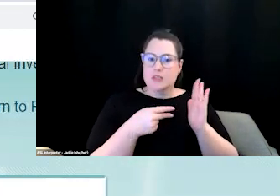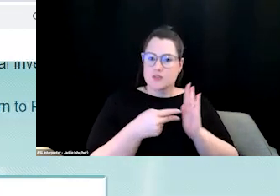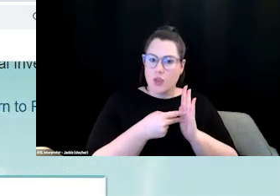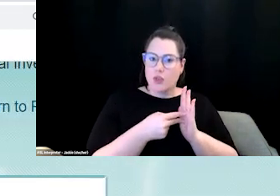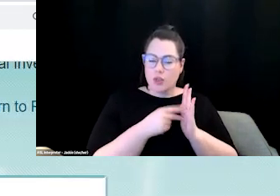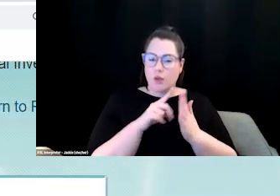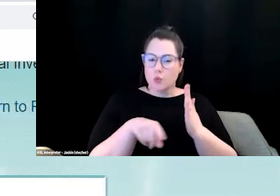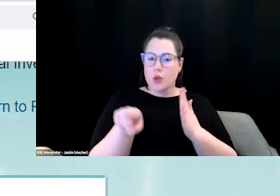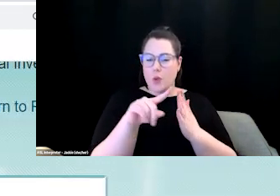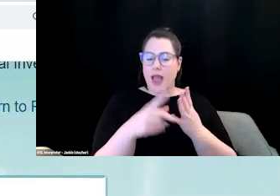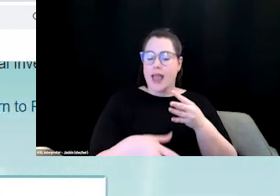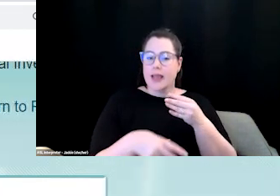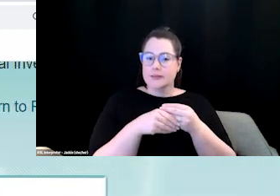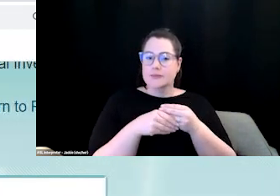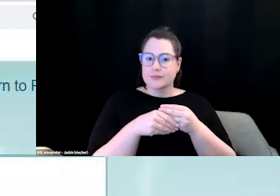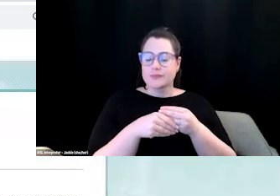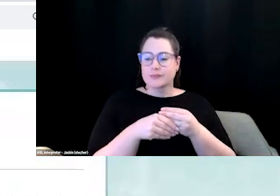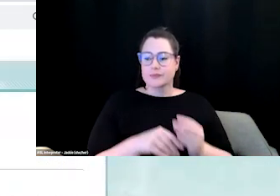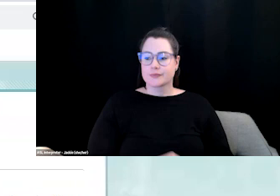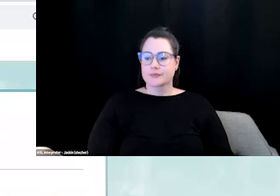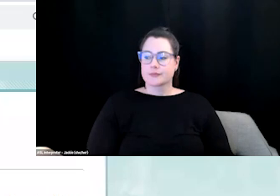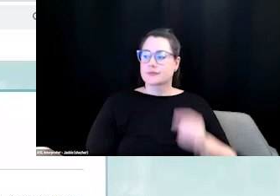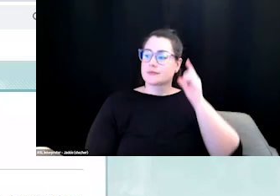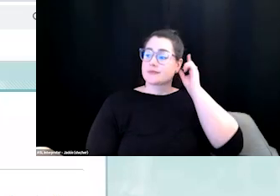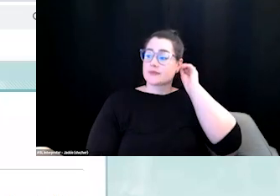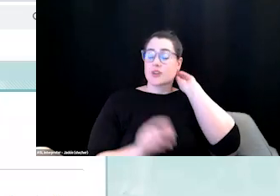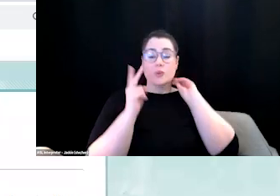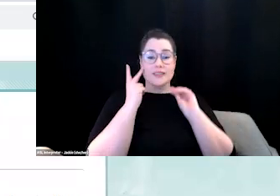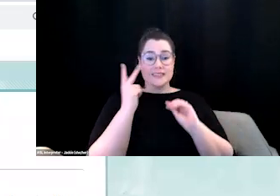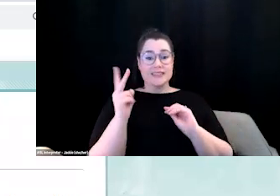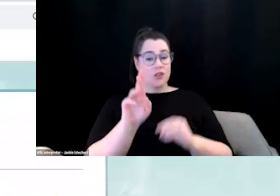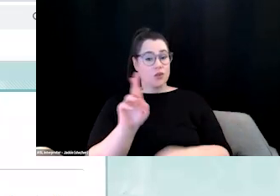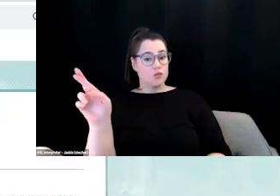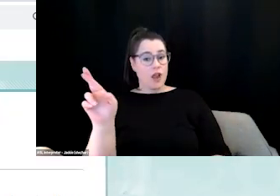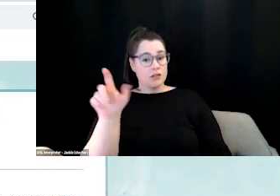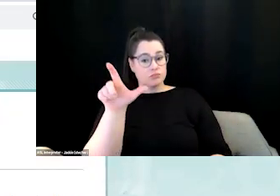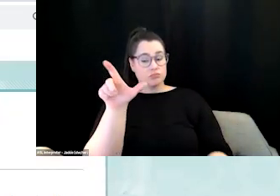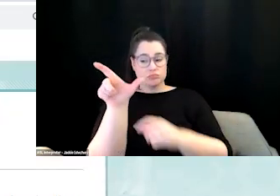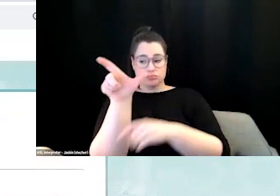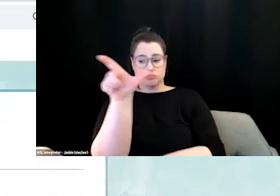So I added a couple here over on the right-hand side. So if you can see what I have, first, second, third,